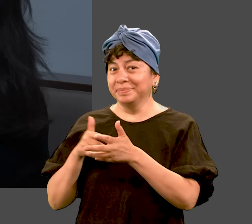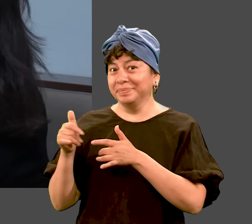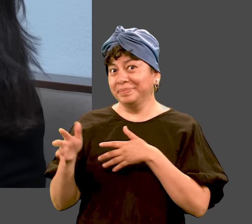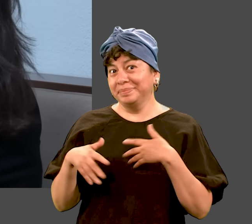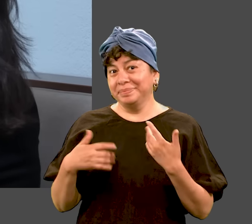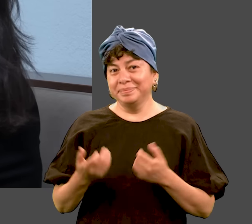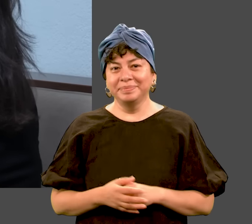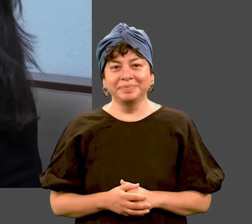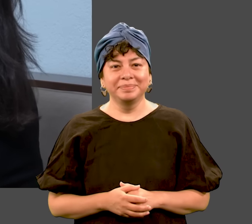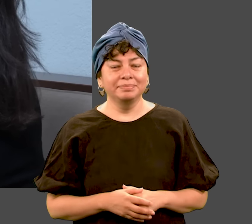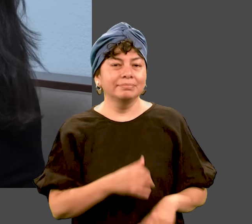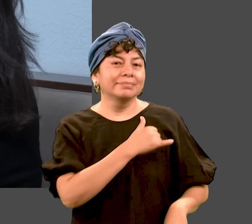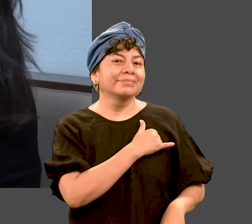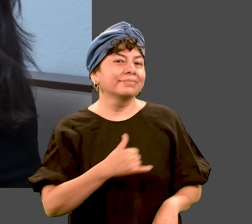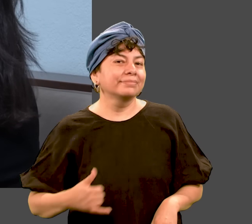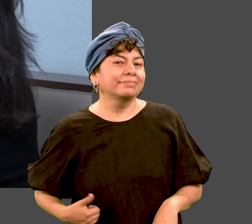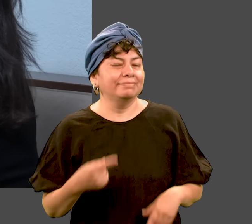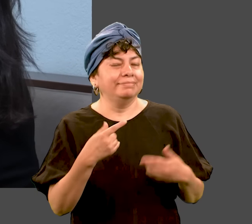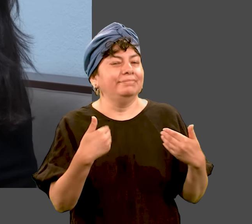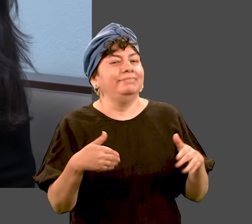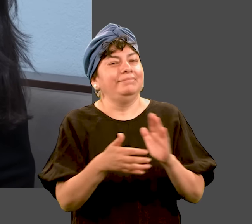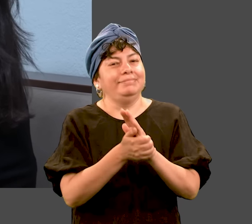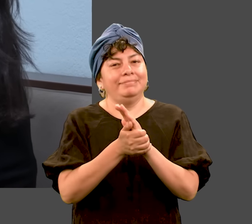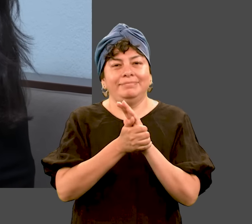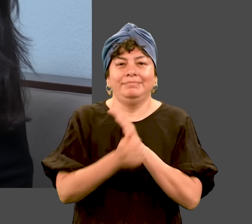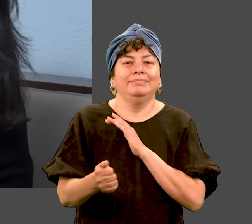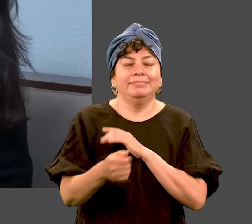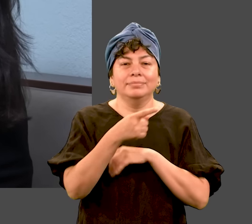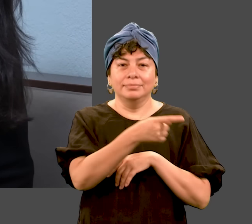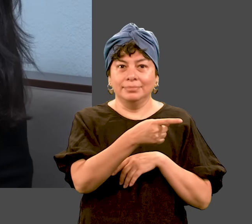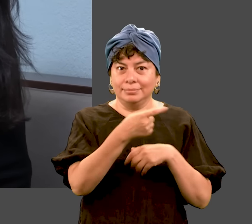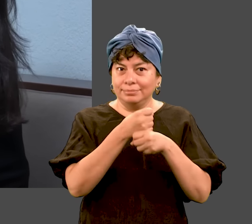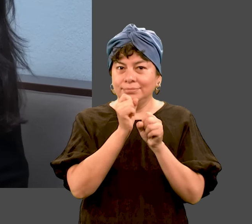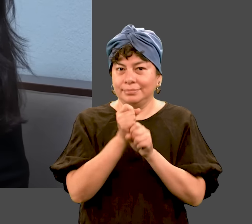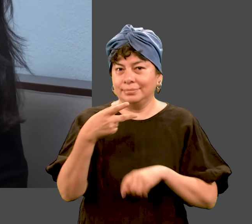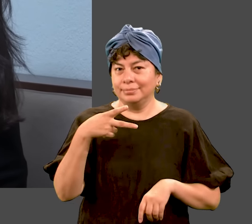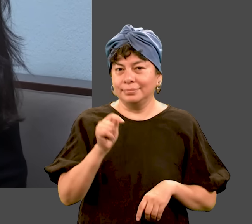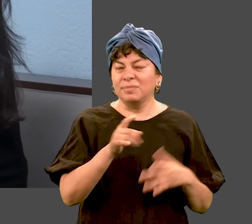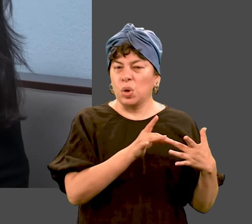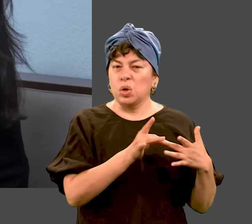Jelica Nuncio, a trailblazer and one of the creators of Protactile, served as my guide.